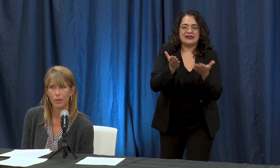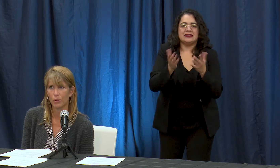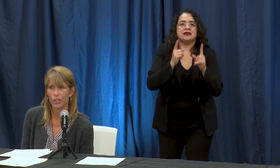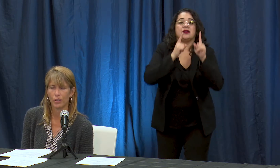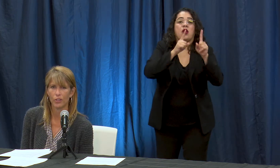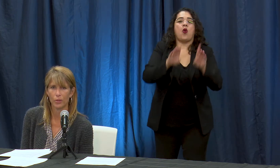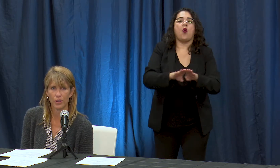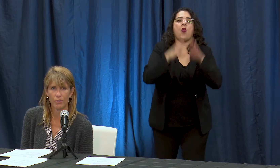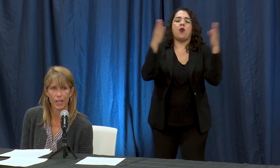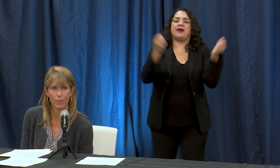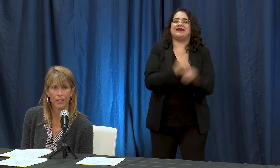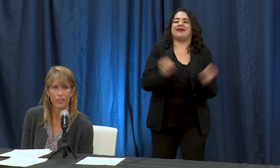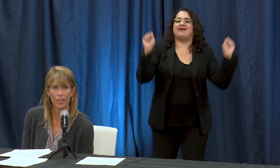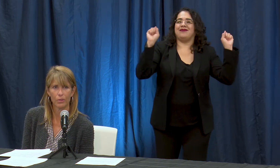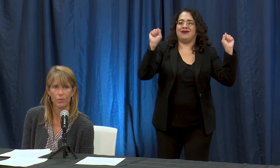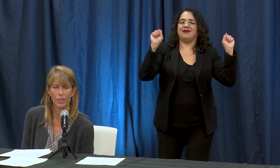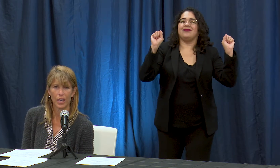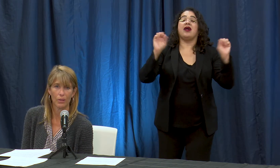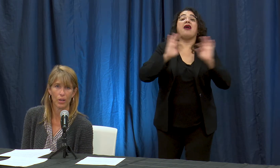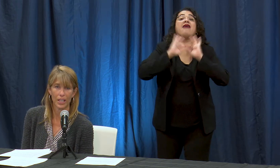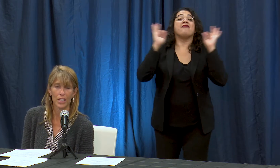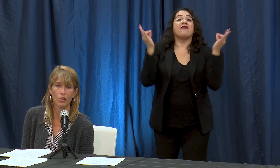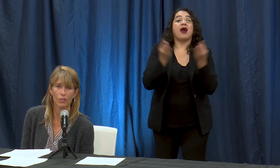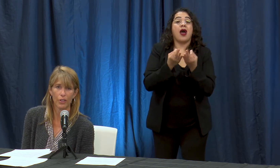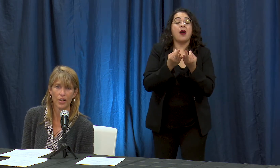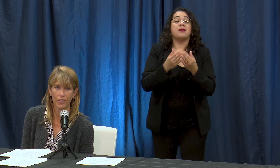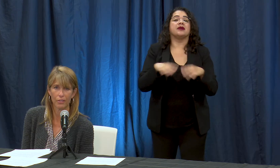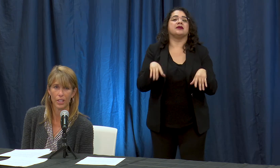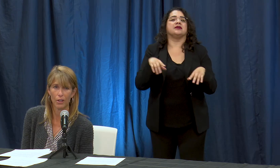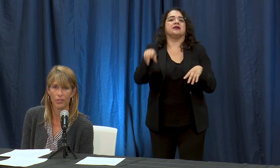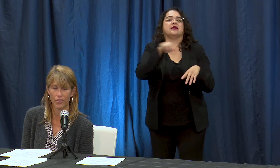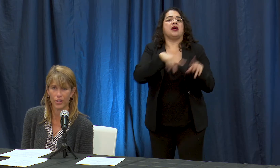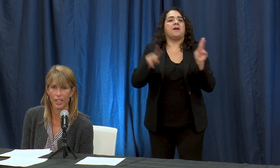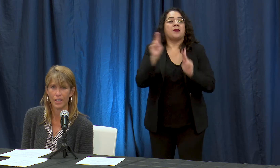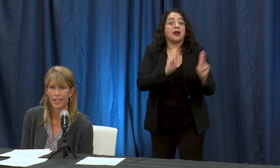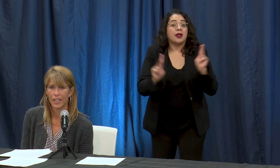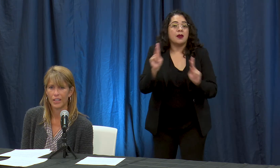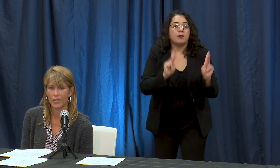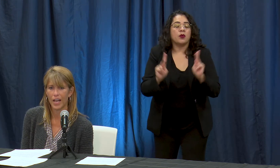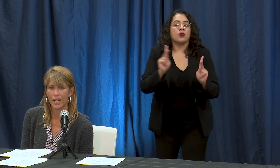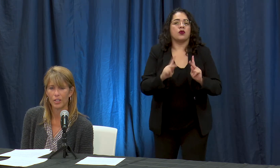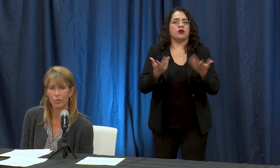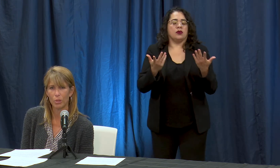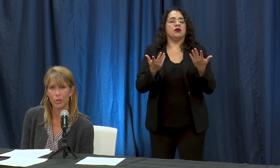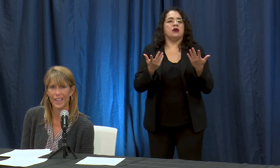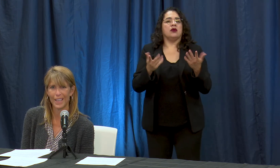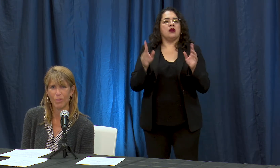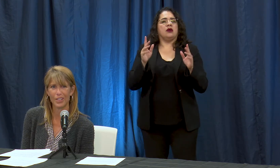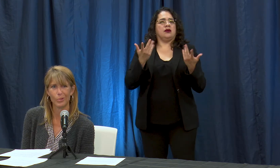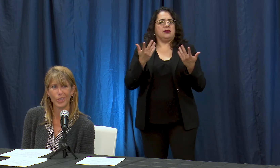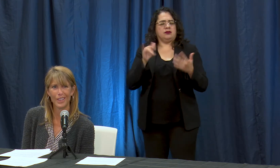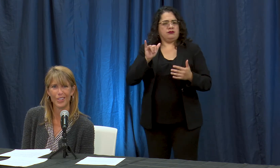be able to work closely with the families, and with a key goal for us that we know is the city is that you know people can't get back to work if their